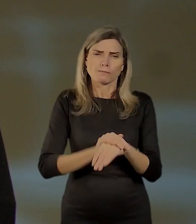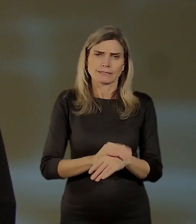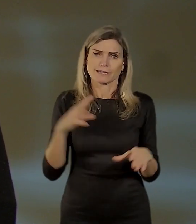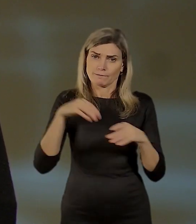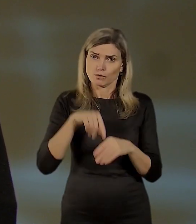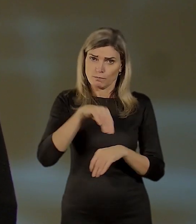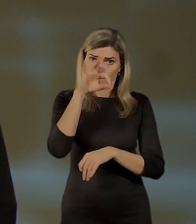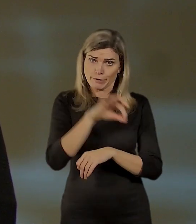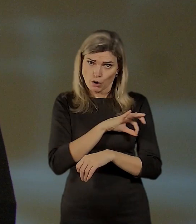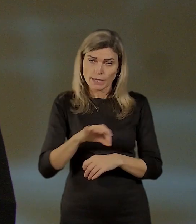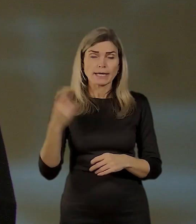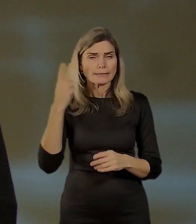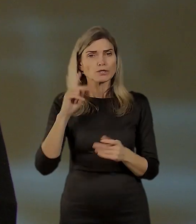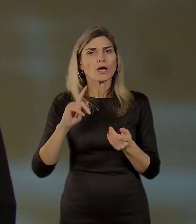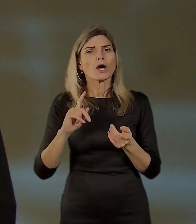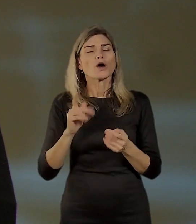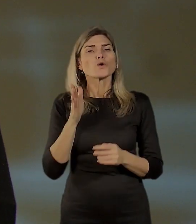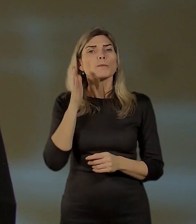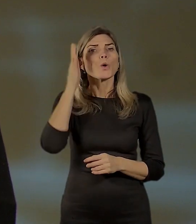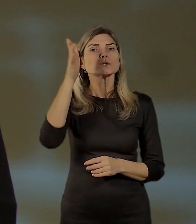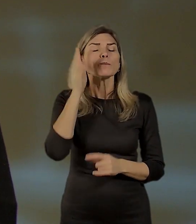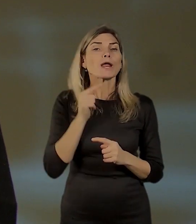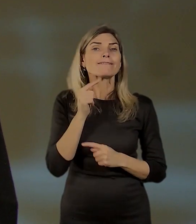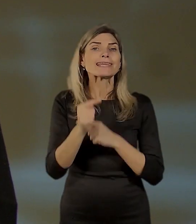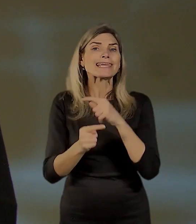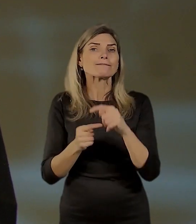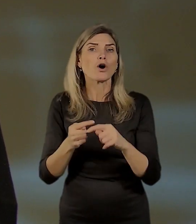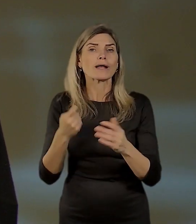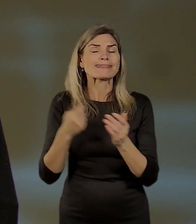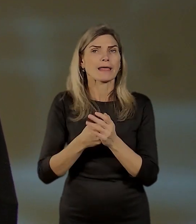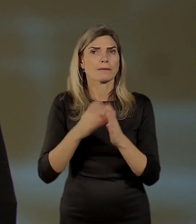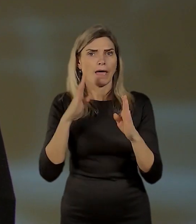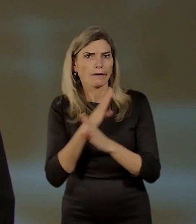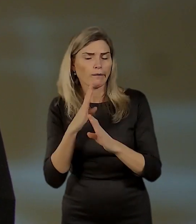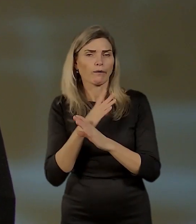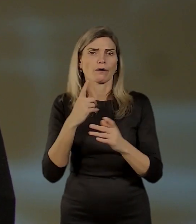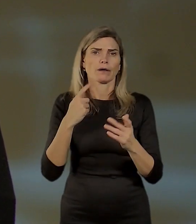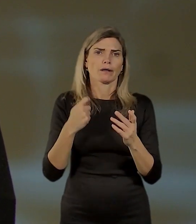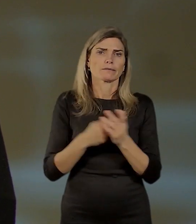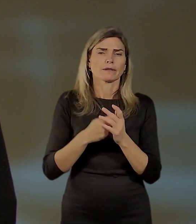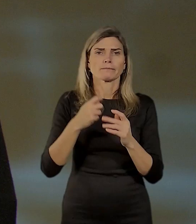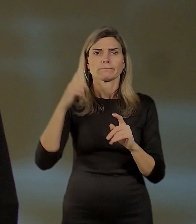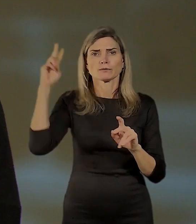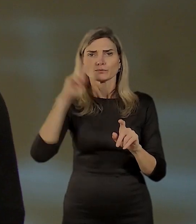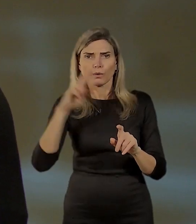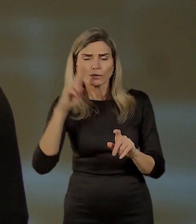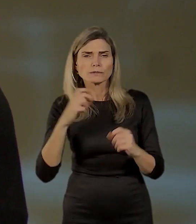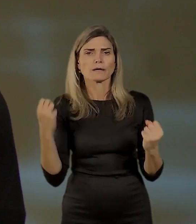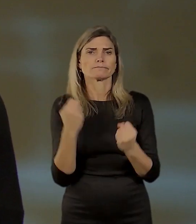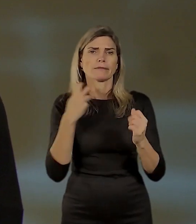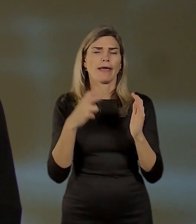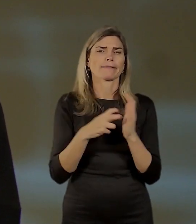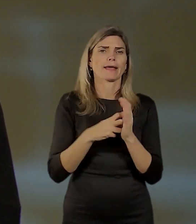sustainability in general. And as for electromobility, there are several input parameters that need to be known and understood.